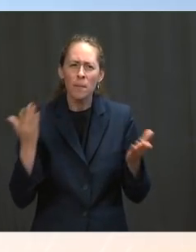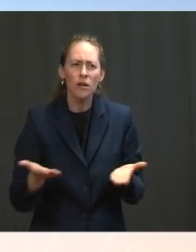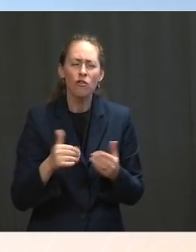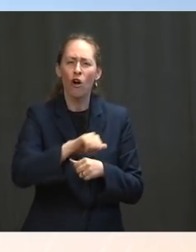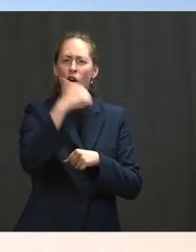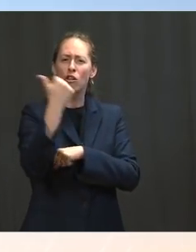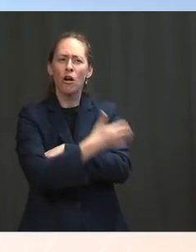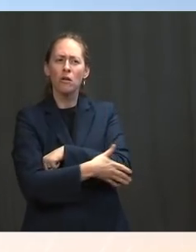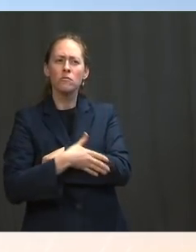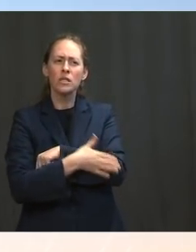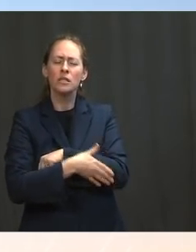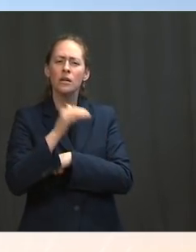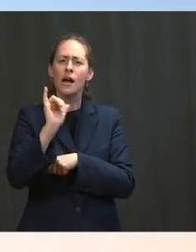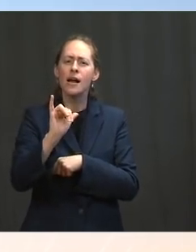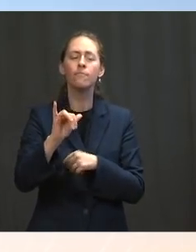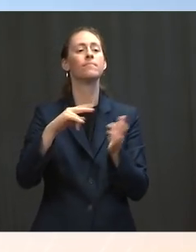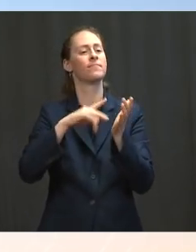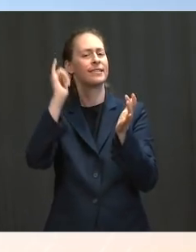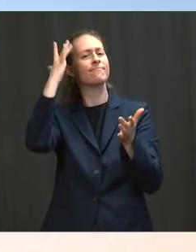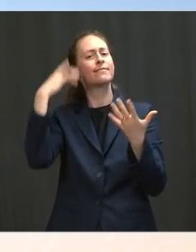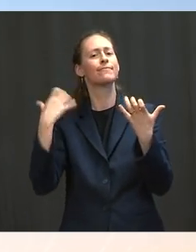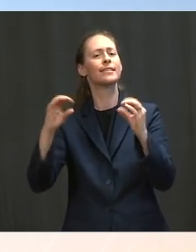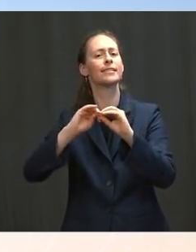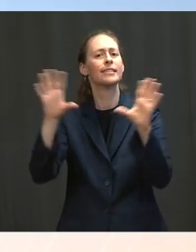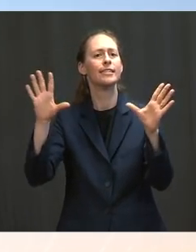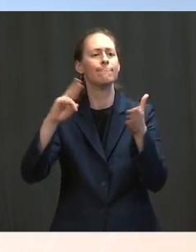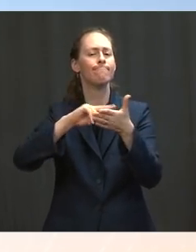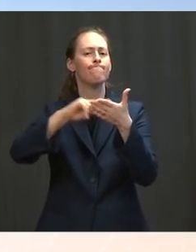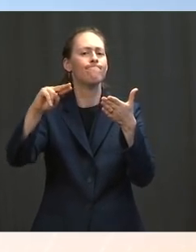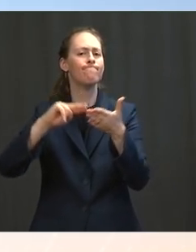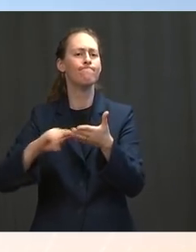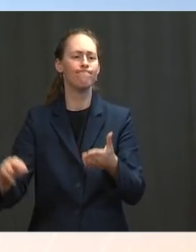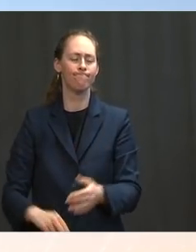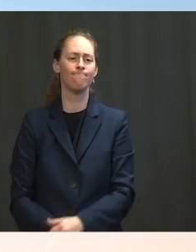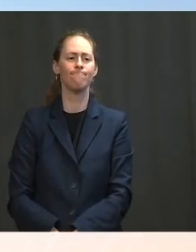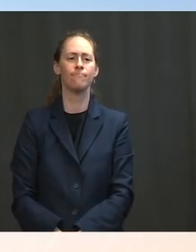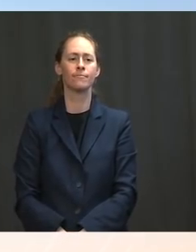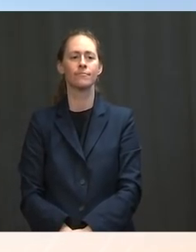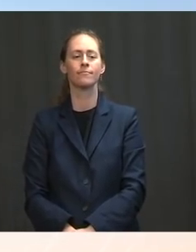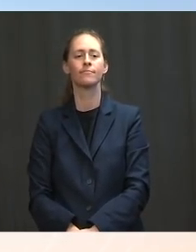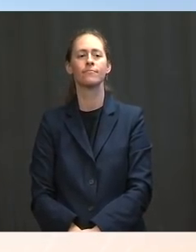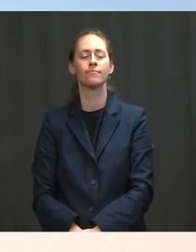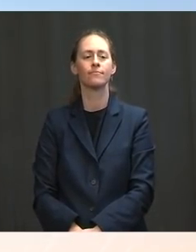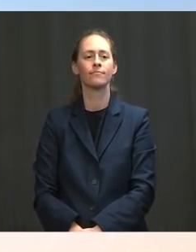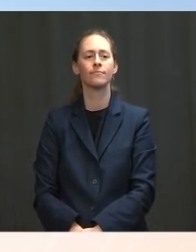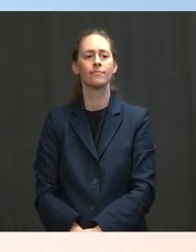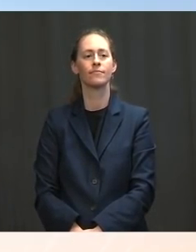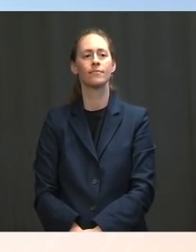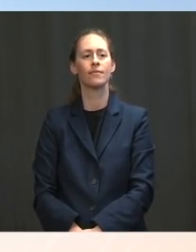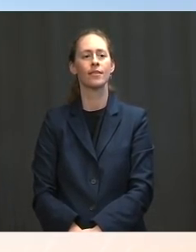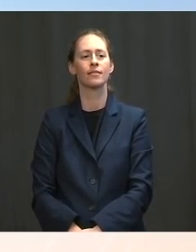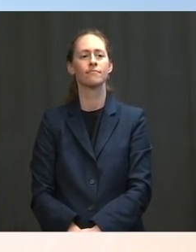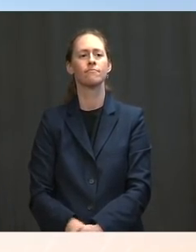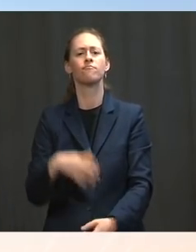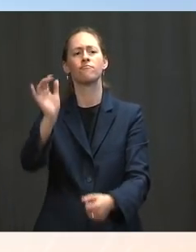and receive a fair return, including supporting alternative food distribution systems like farmer -- farmers markets, and developing standards and labels